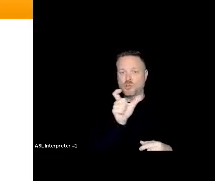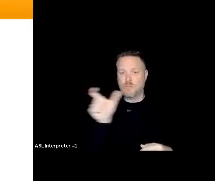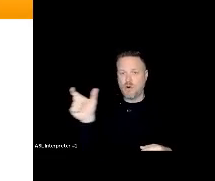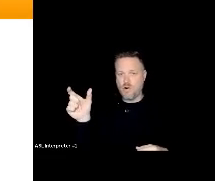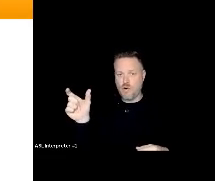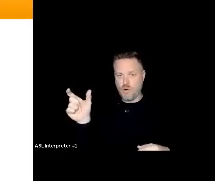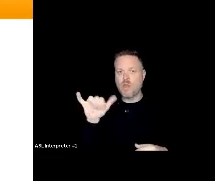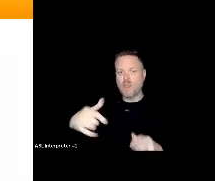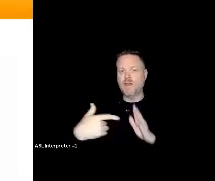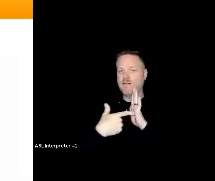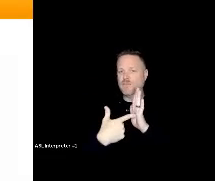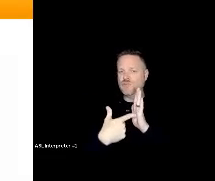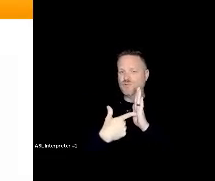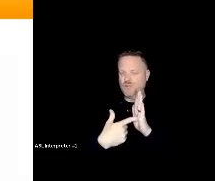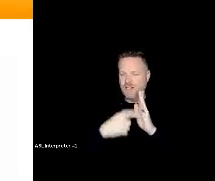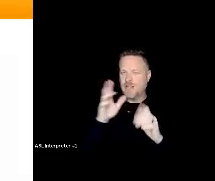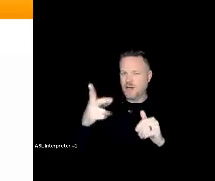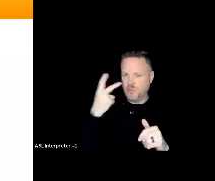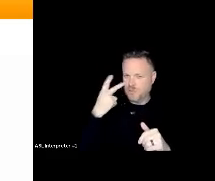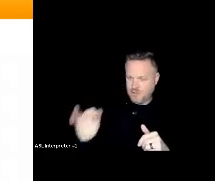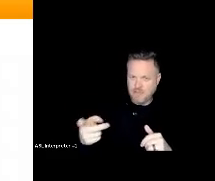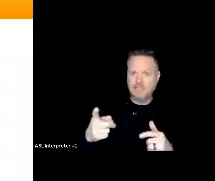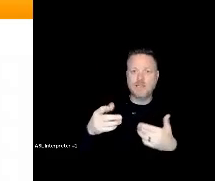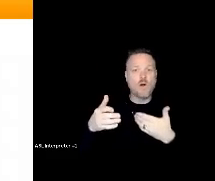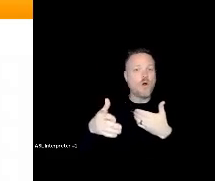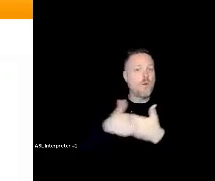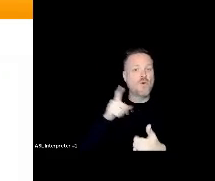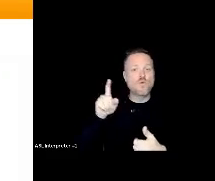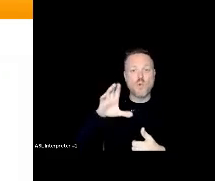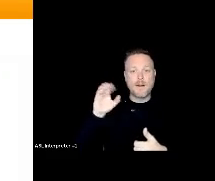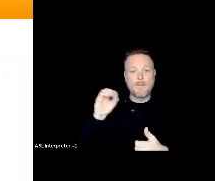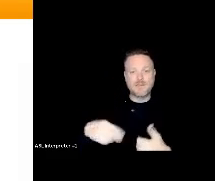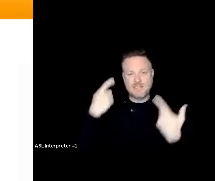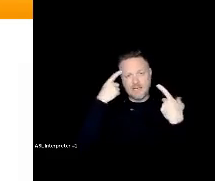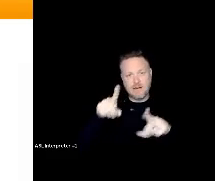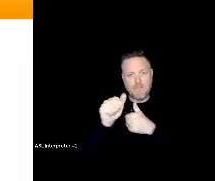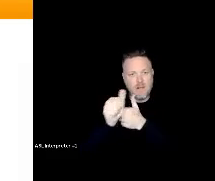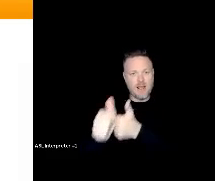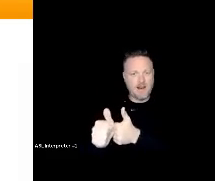demonstrates near universal compliance with those mandates.